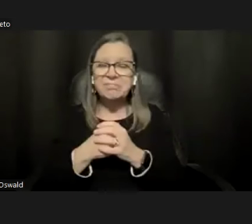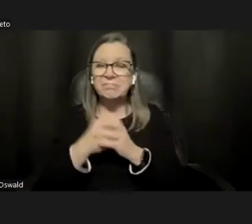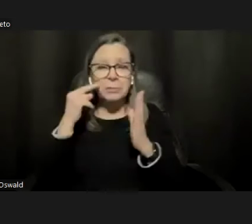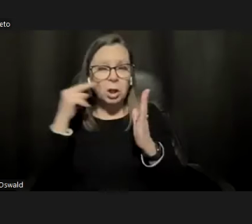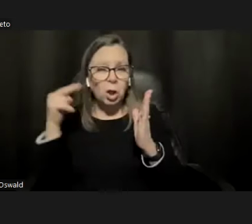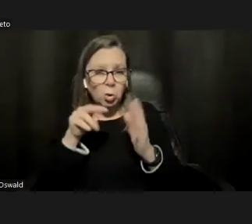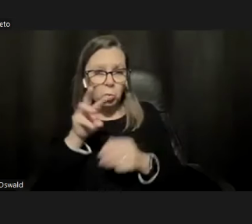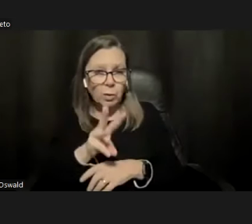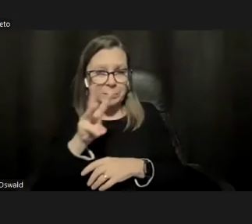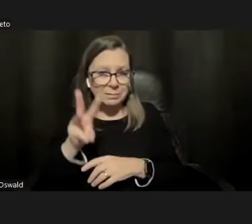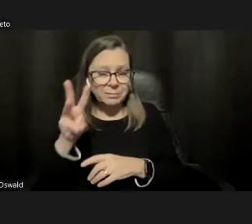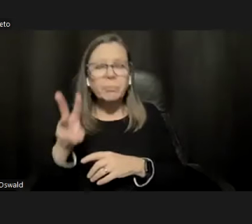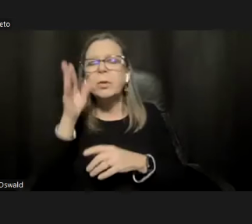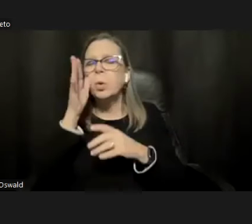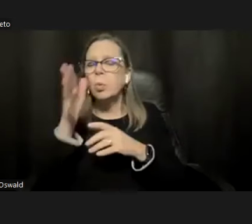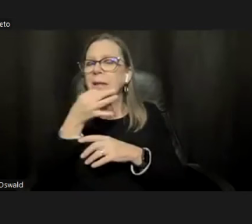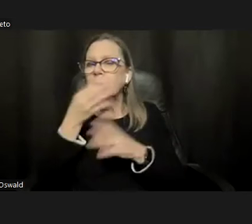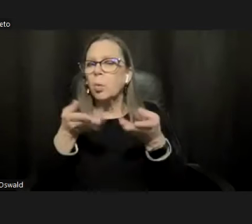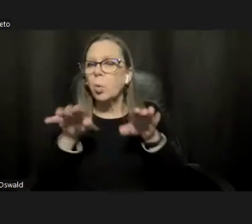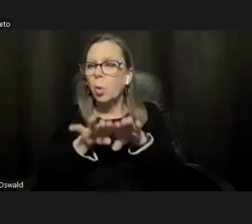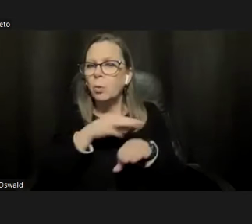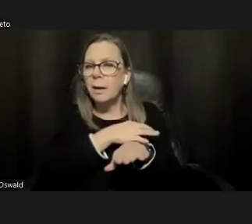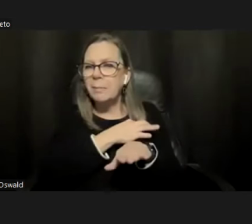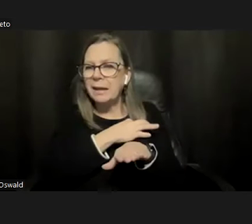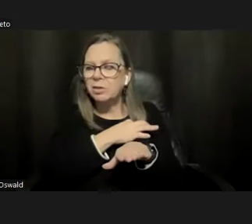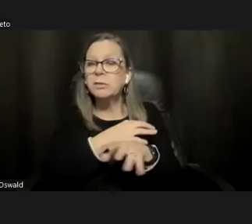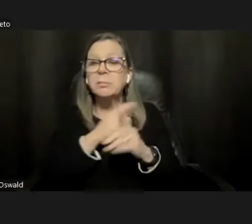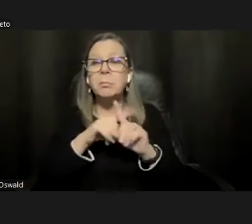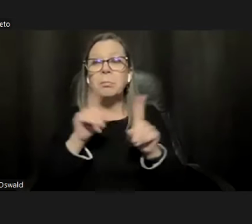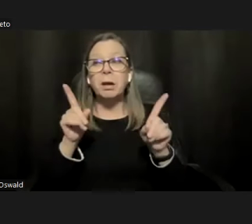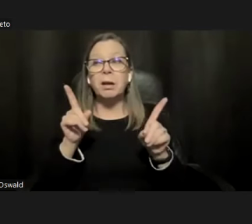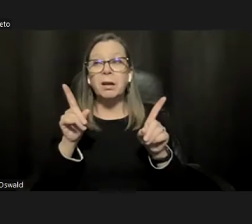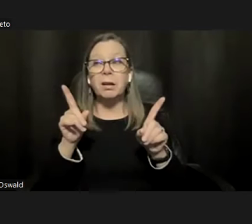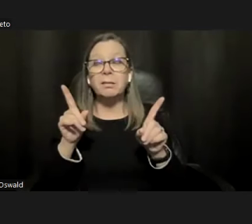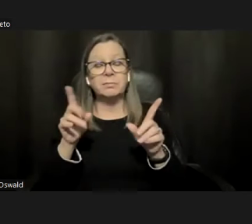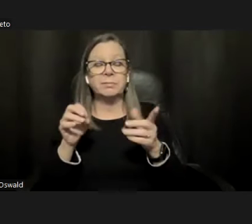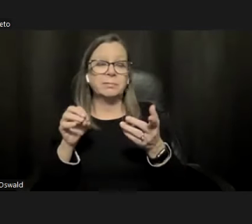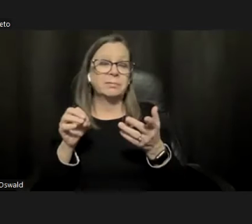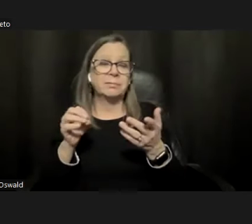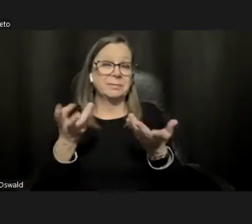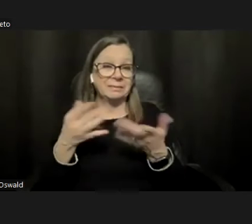We will be closing those applications, but if you are interested in that, it will be